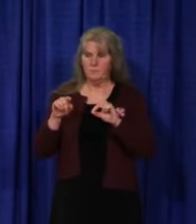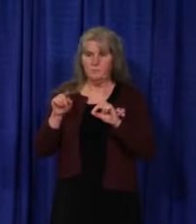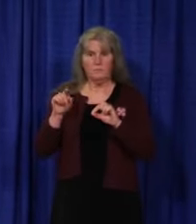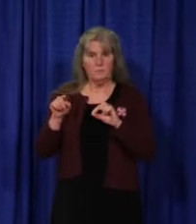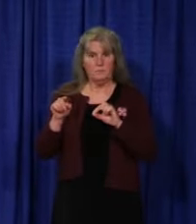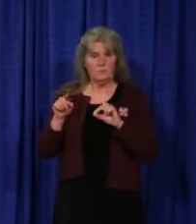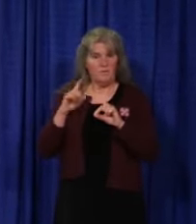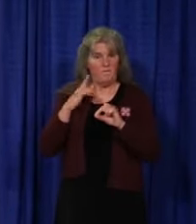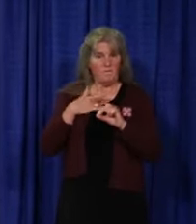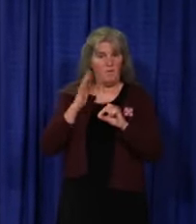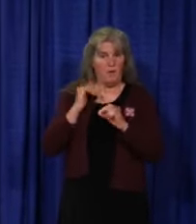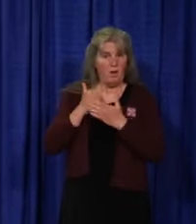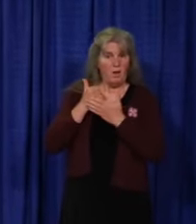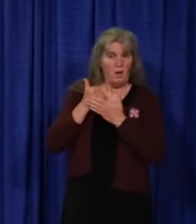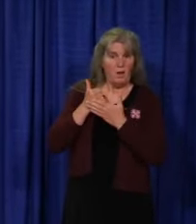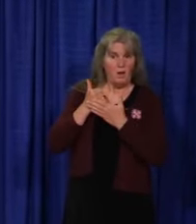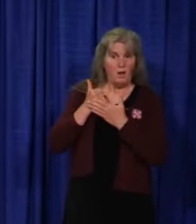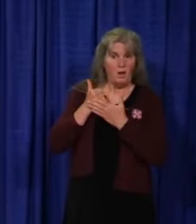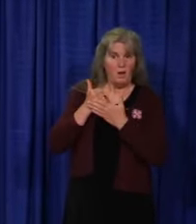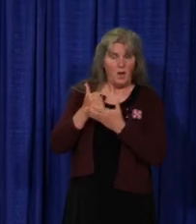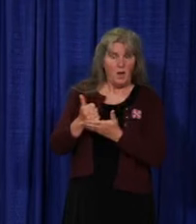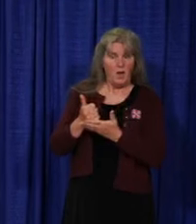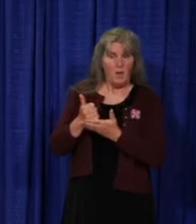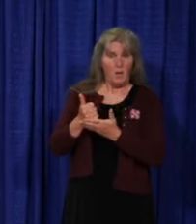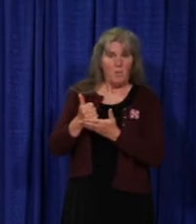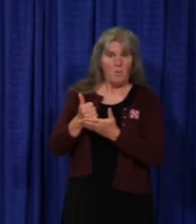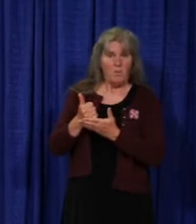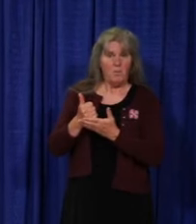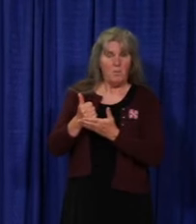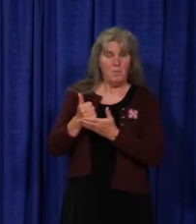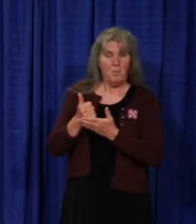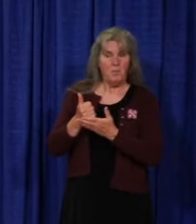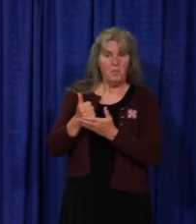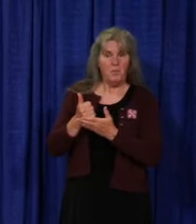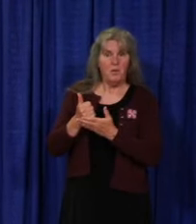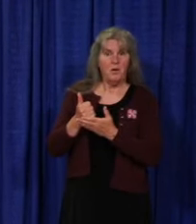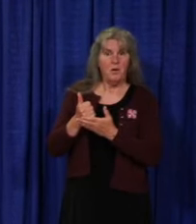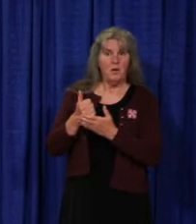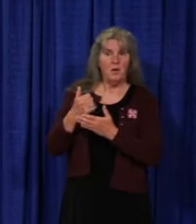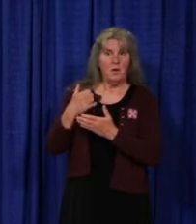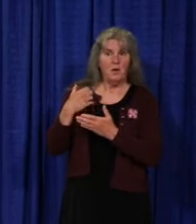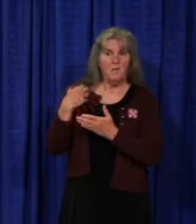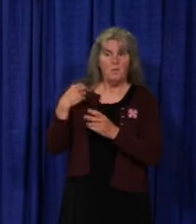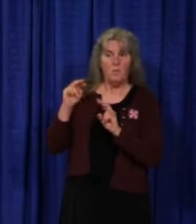to help active enforcement? Will there be people in the